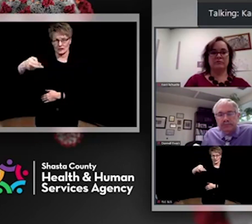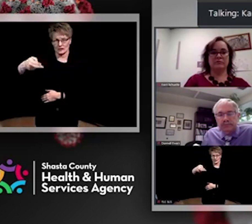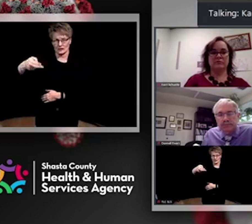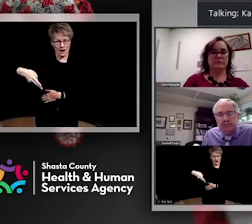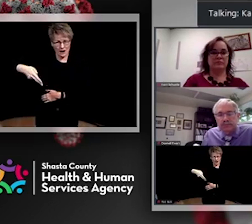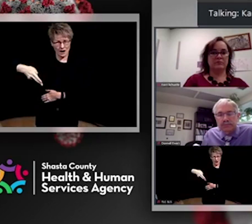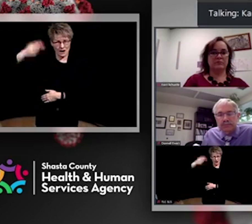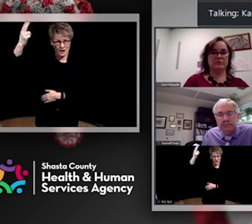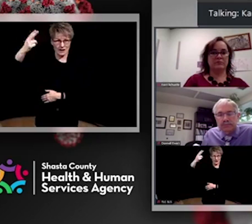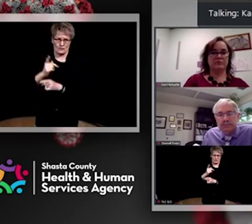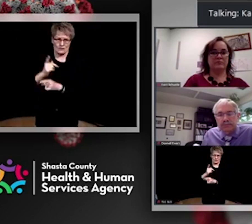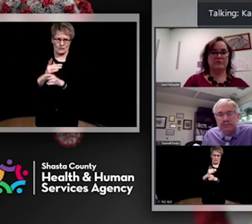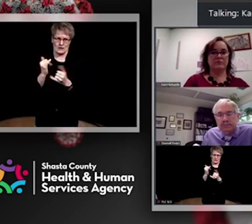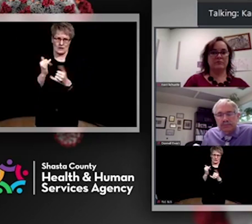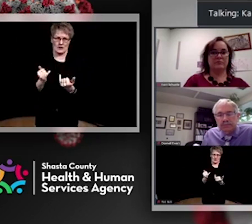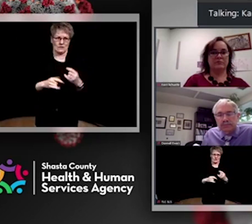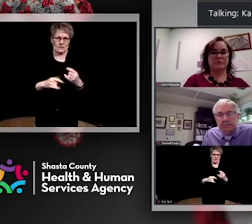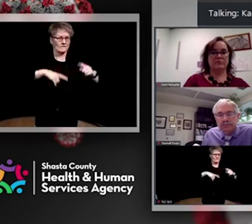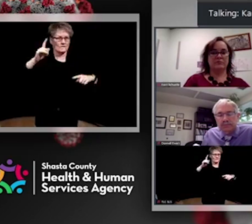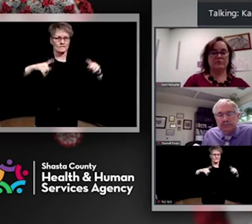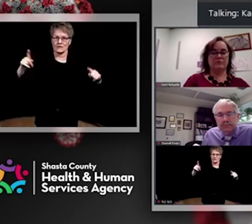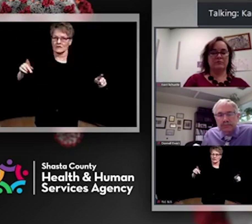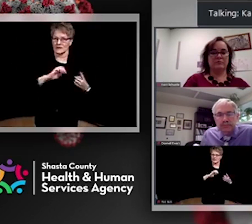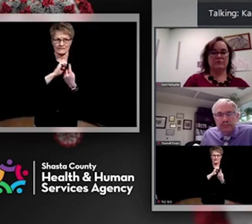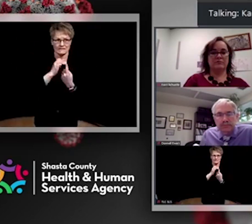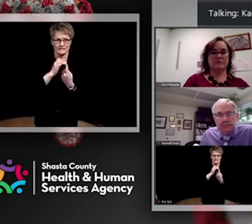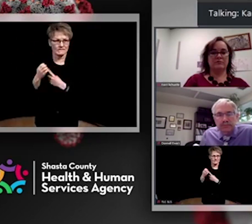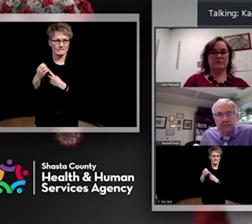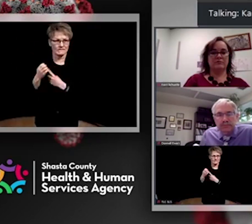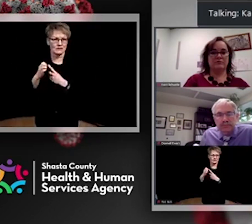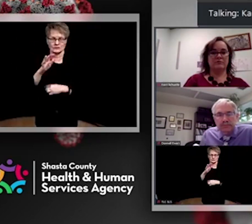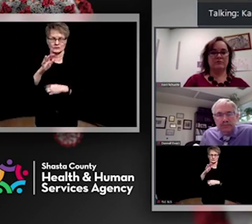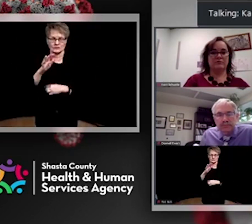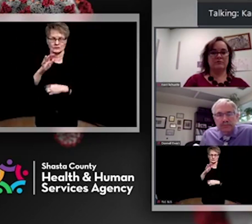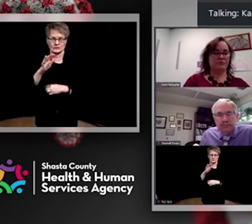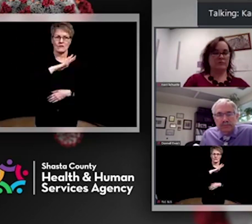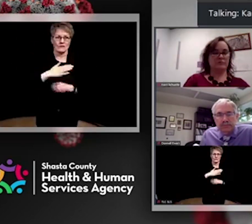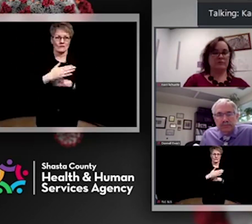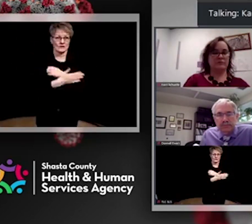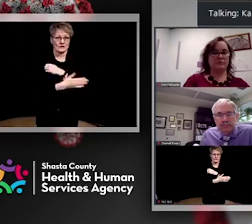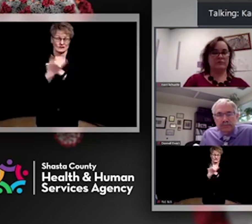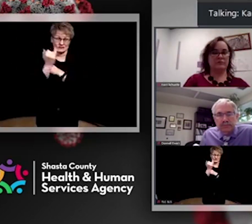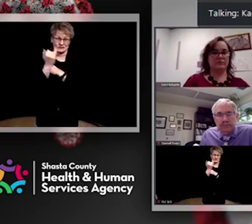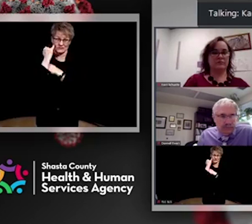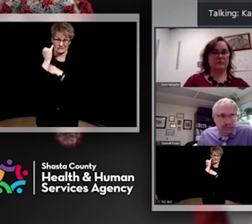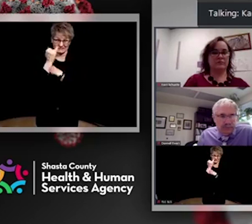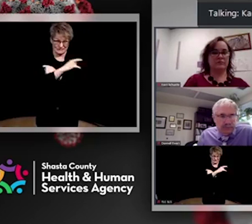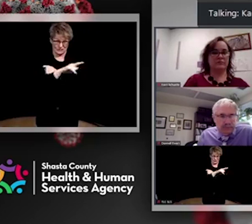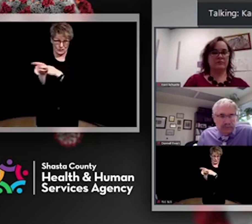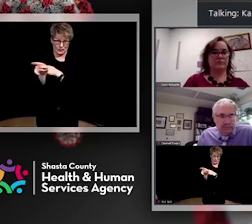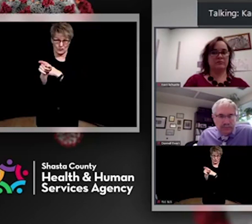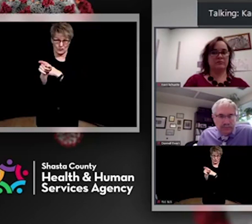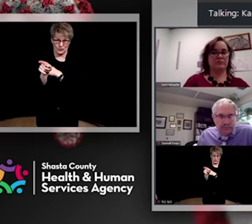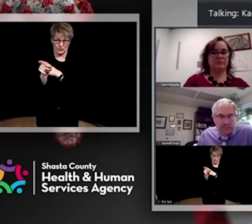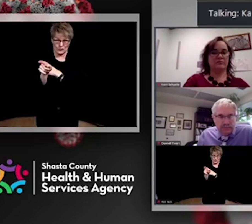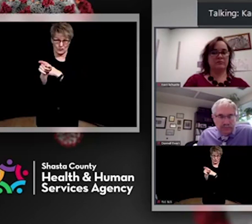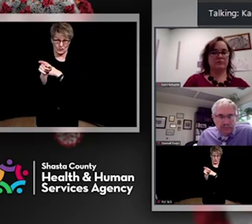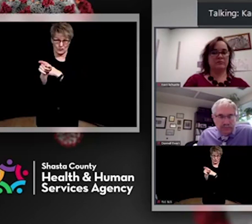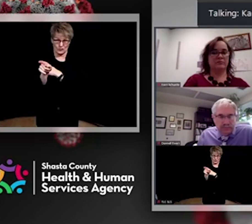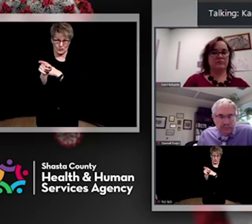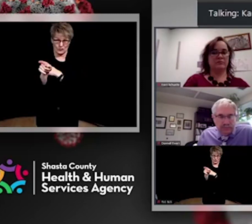I would caution people, especially if you're medically vulnerable or you are among our older